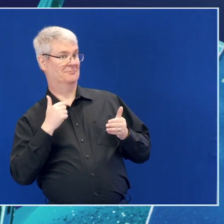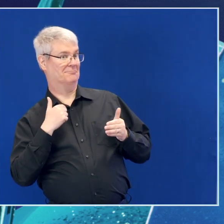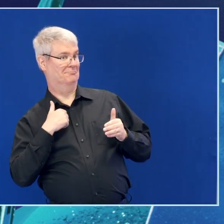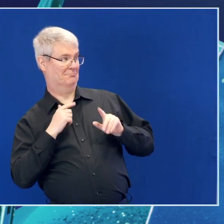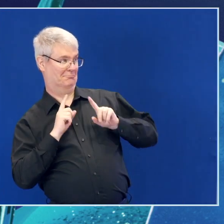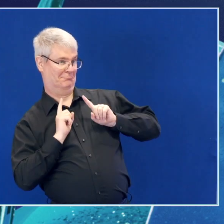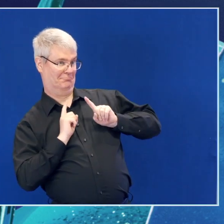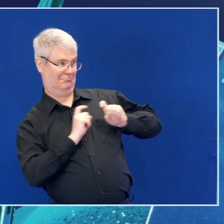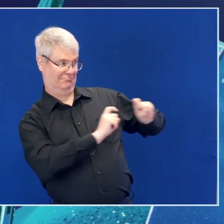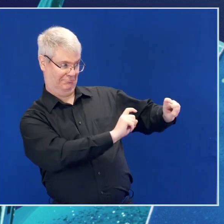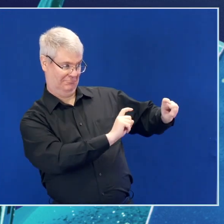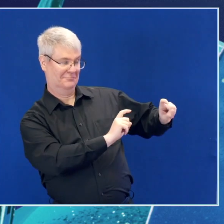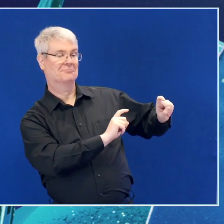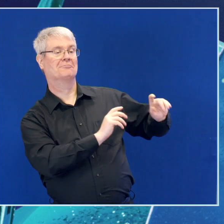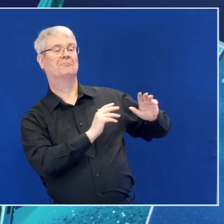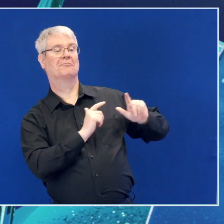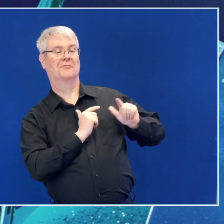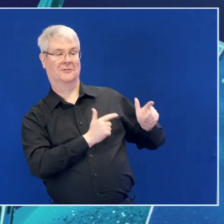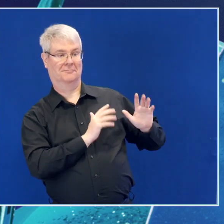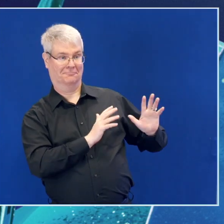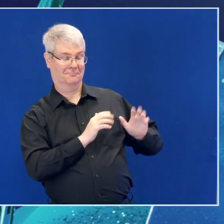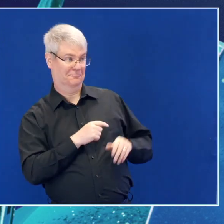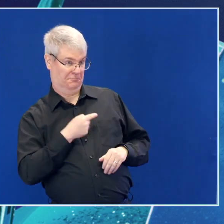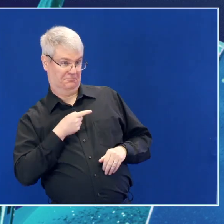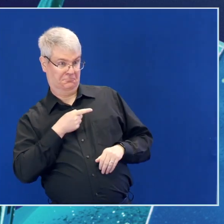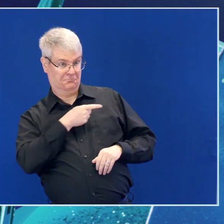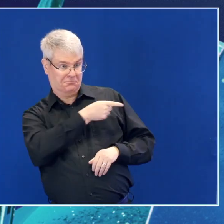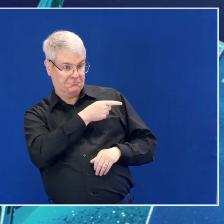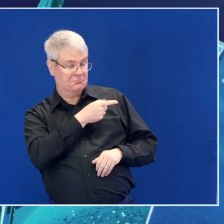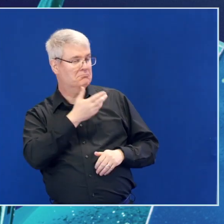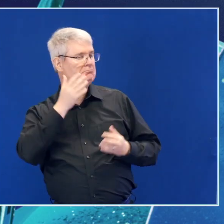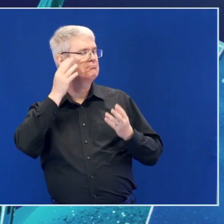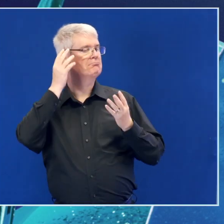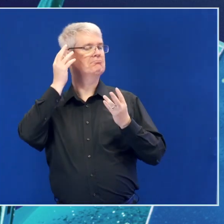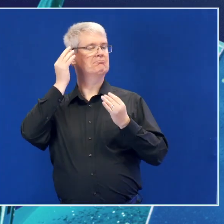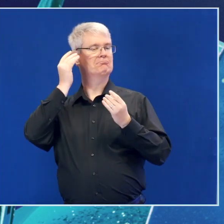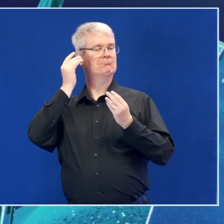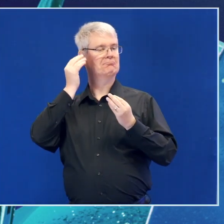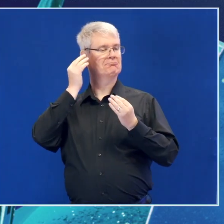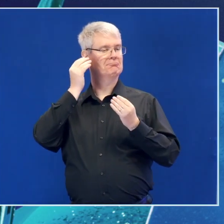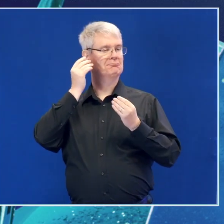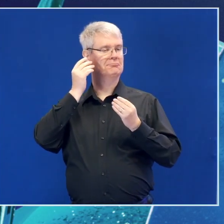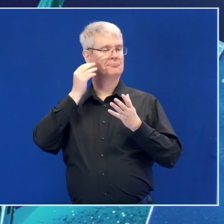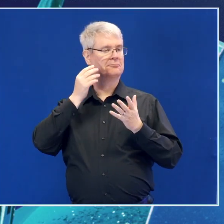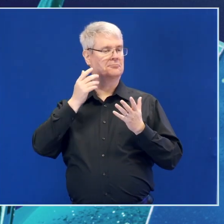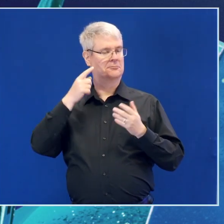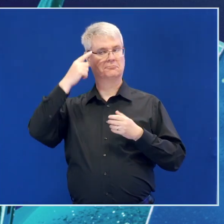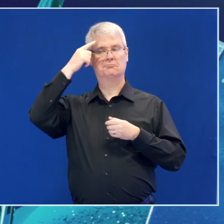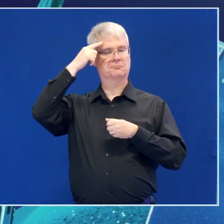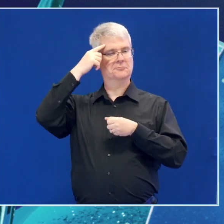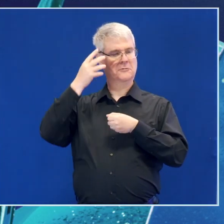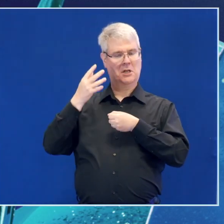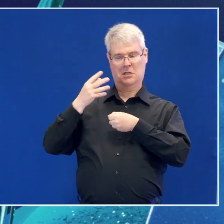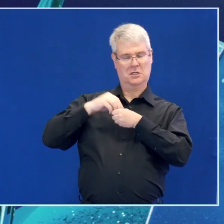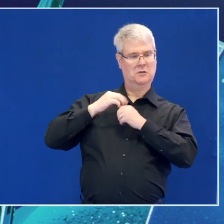If you could, thinking about the topic of neuroinclusion, what is one thing that you are the most excited